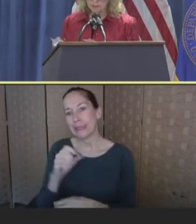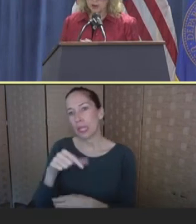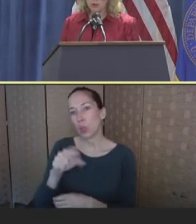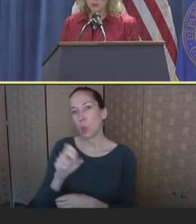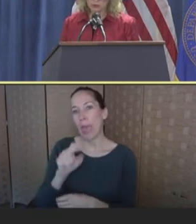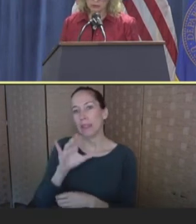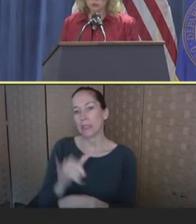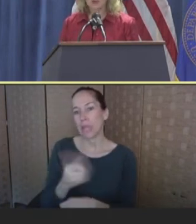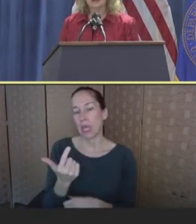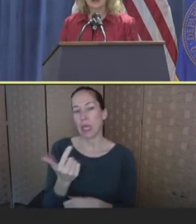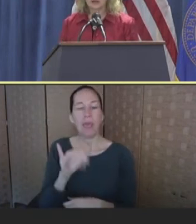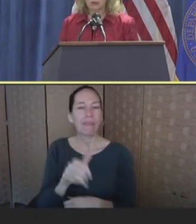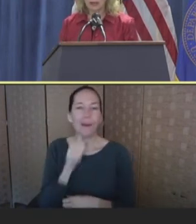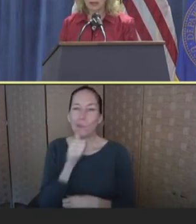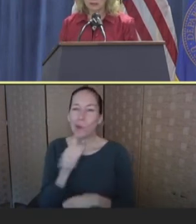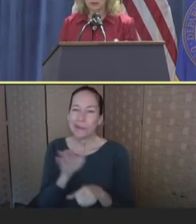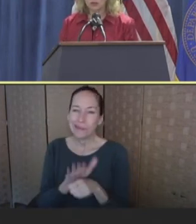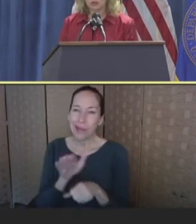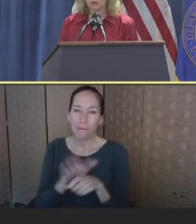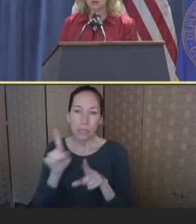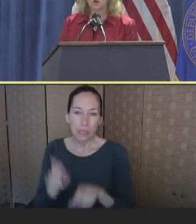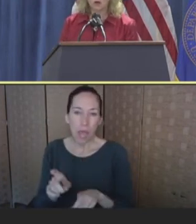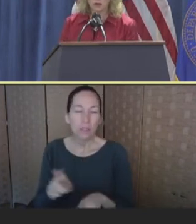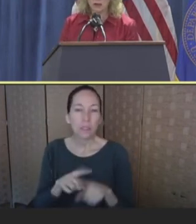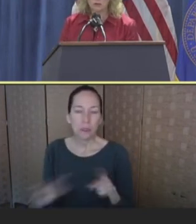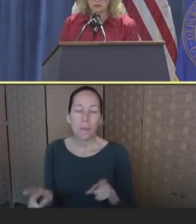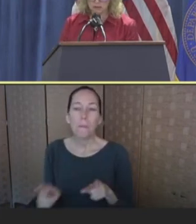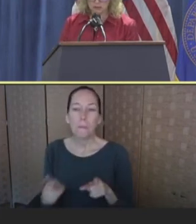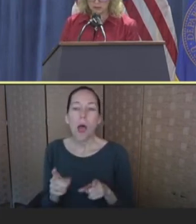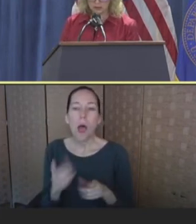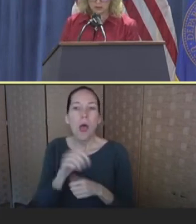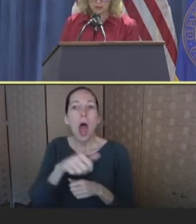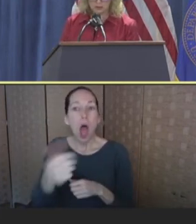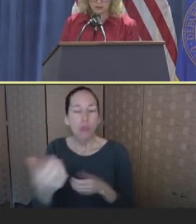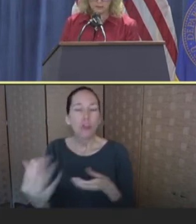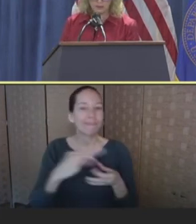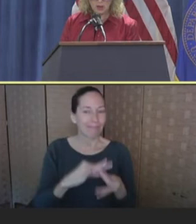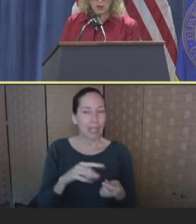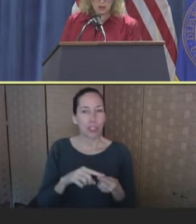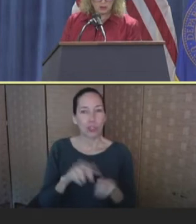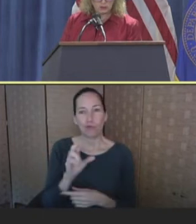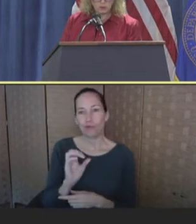But others were linked to Rockland County, as was mentioned, Orange County, Sullivan County, et cetera.